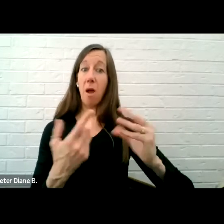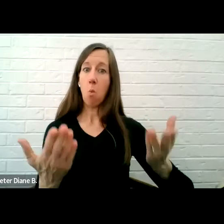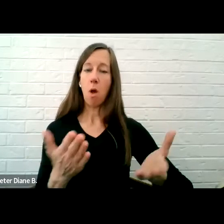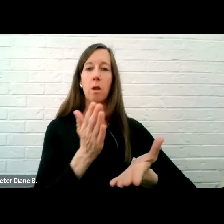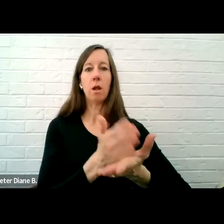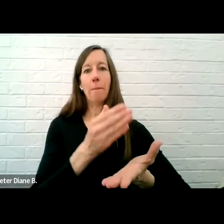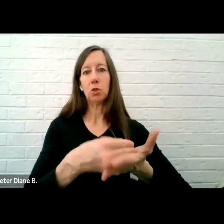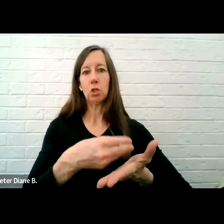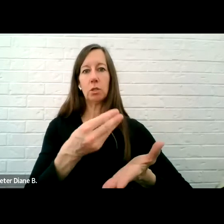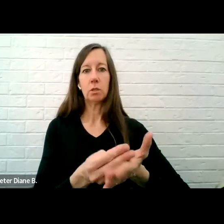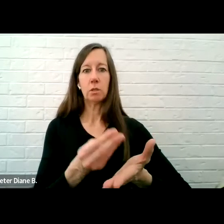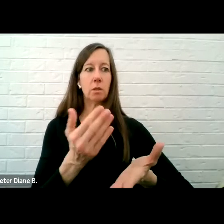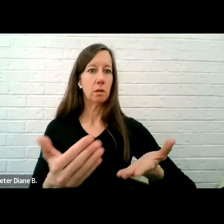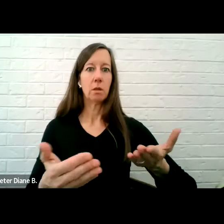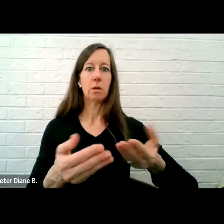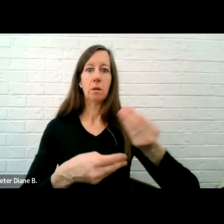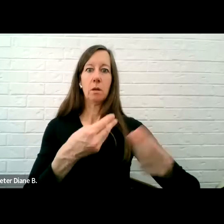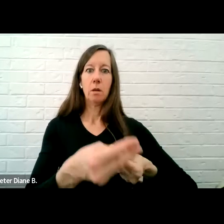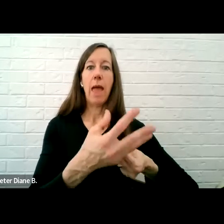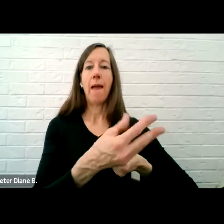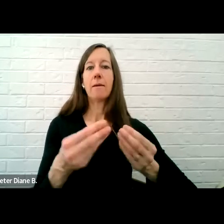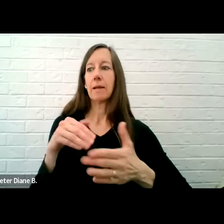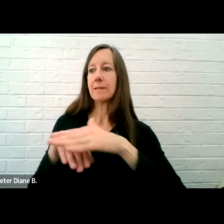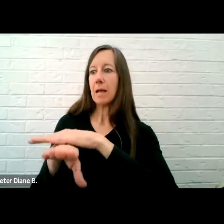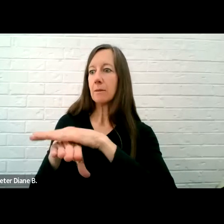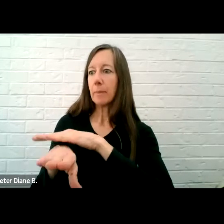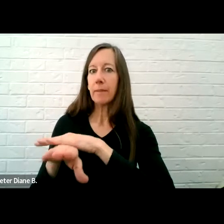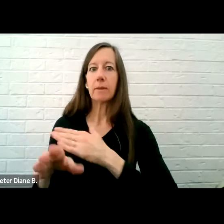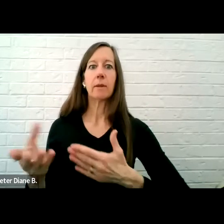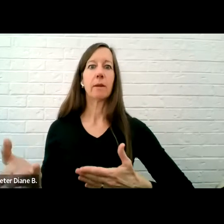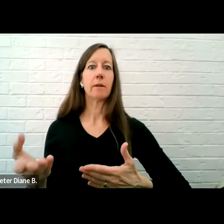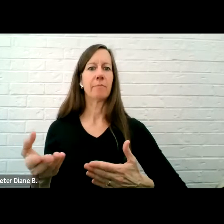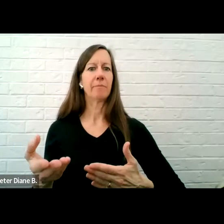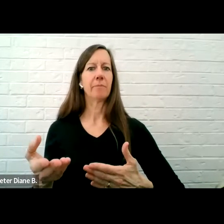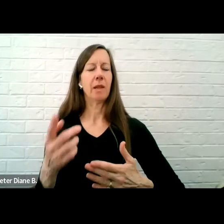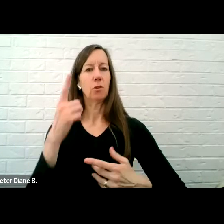When we talked about housing and dreams were really not talked about very much.